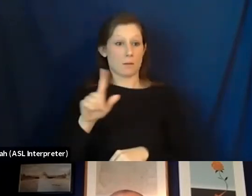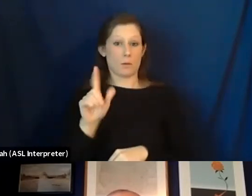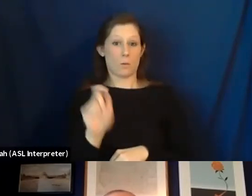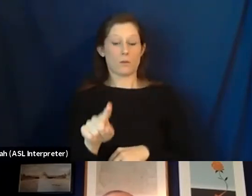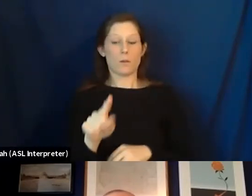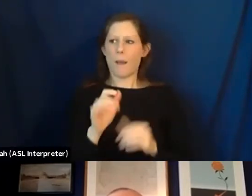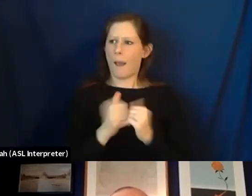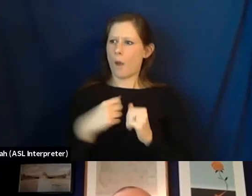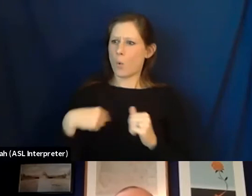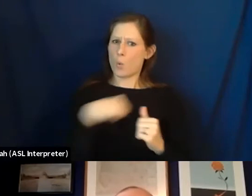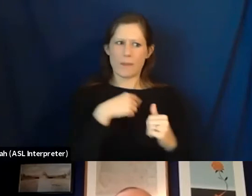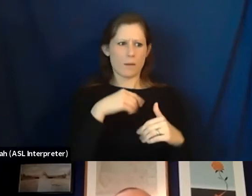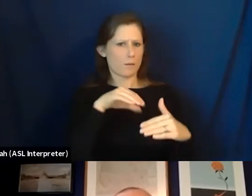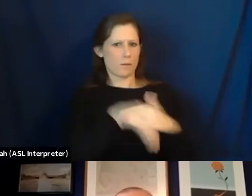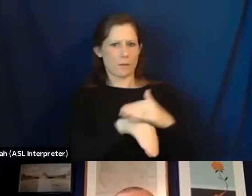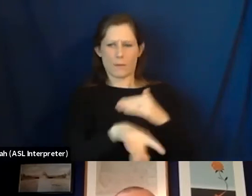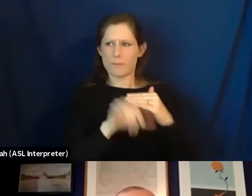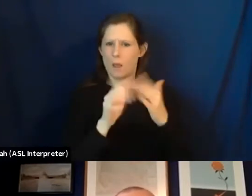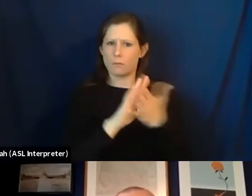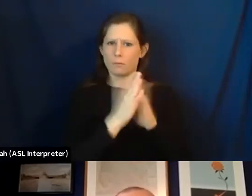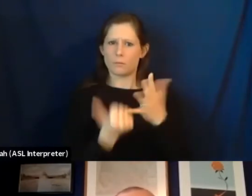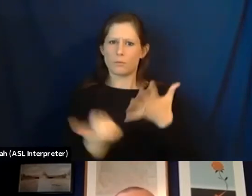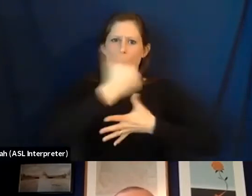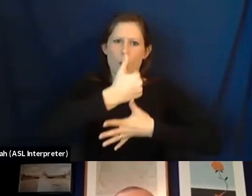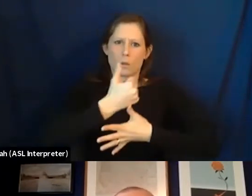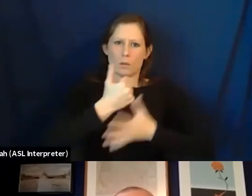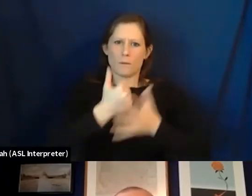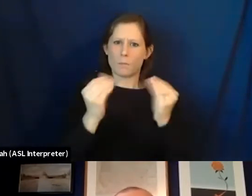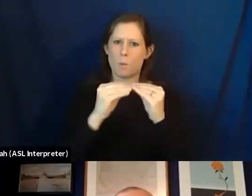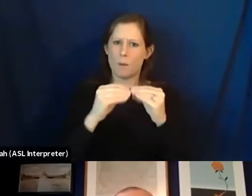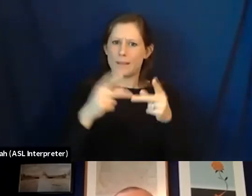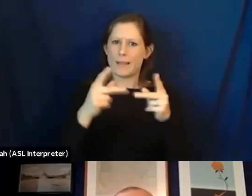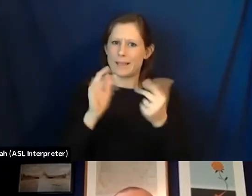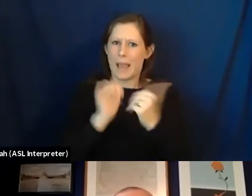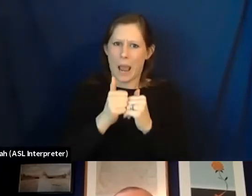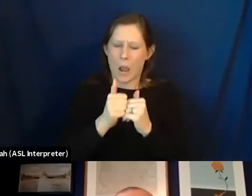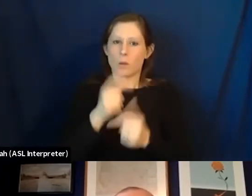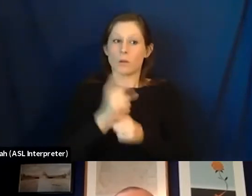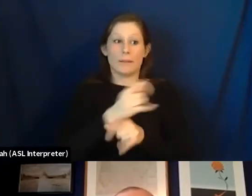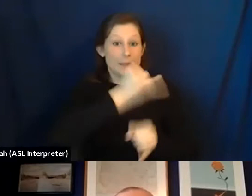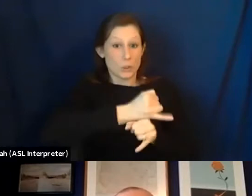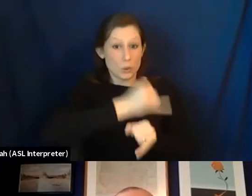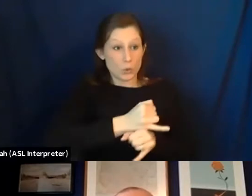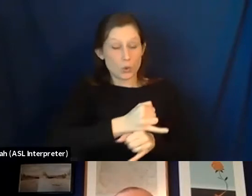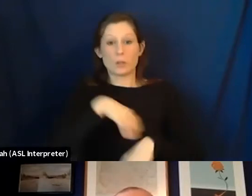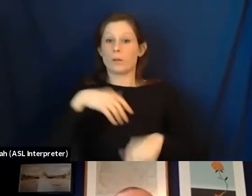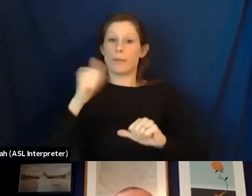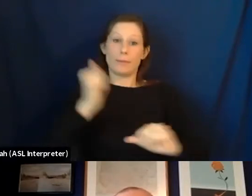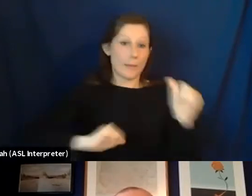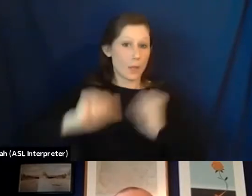we make accessibility a priority for more places right institutions theaters we've made